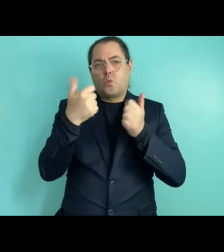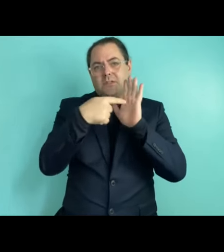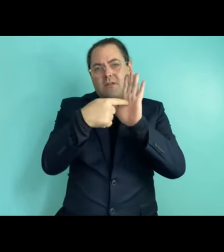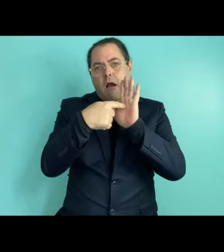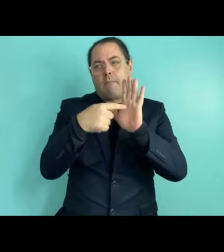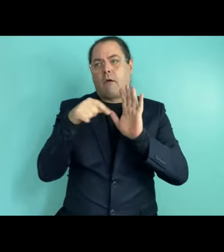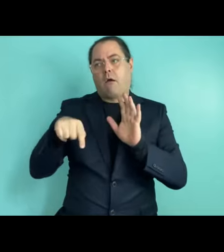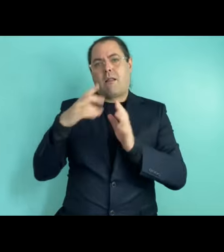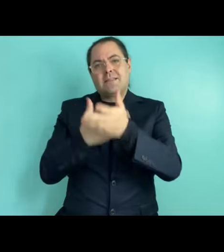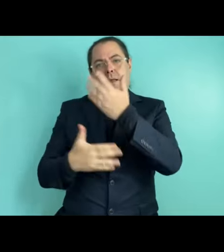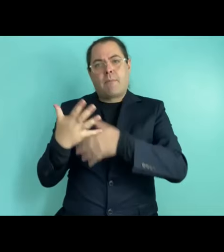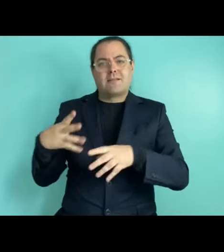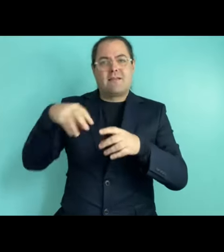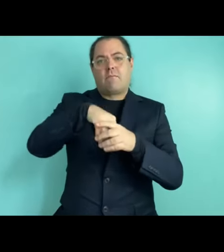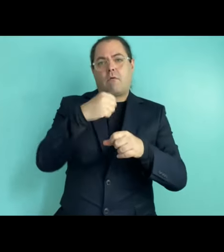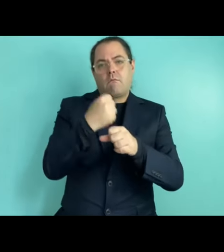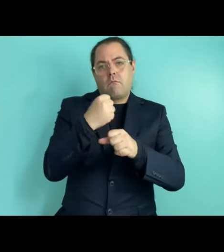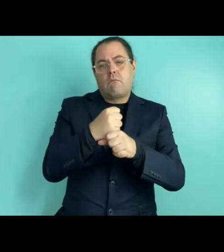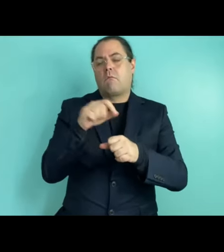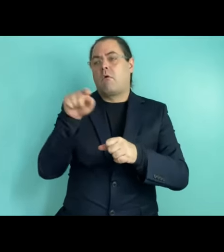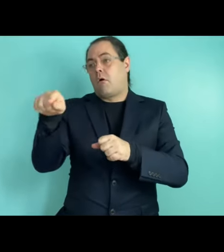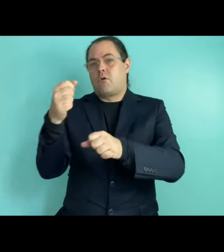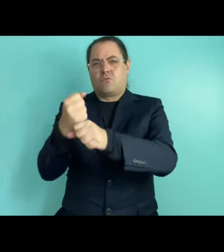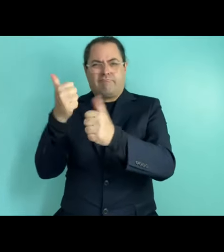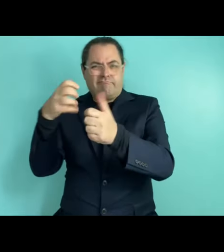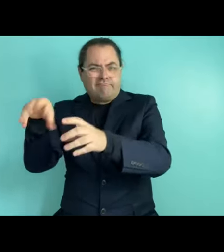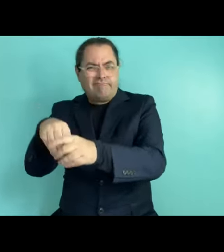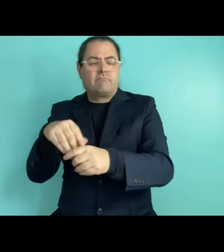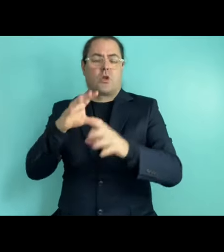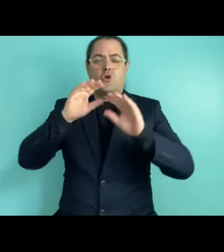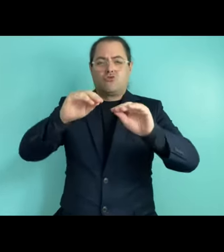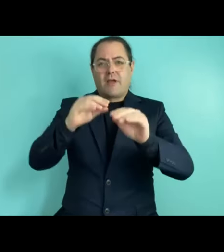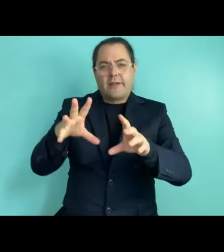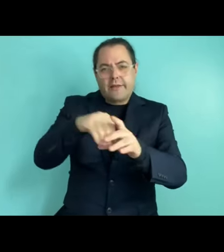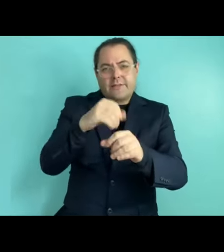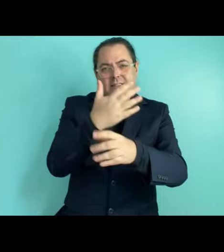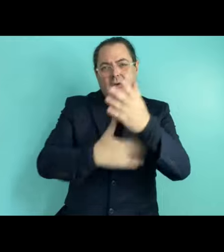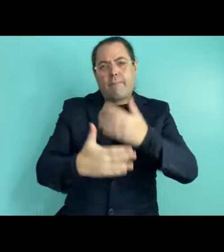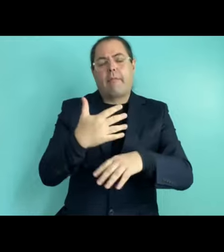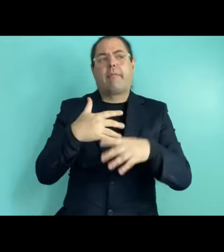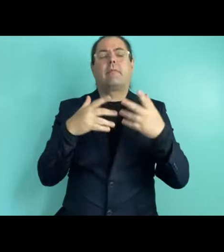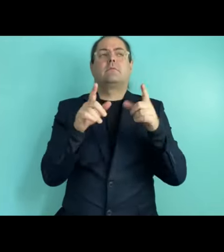disability inclusive jobs disability inclusive trainings and disability inclusive and